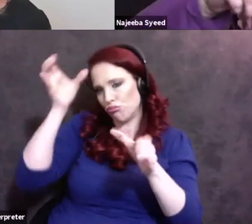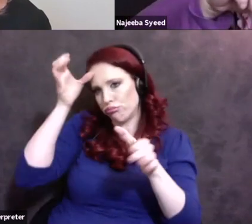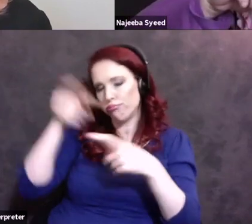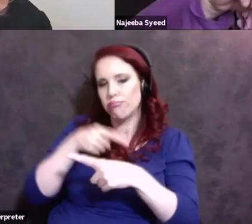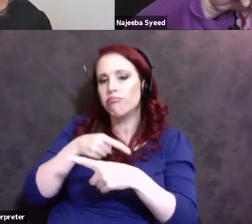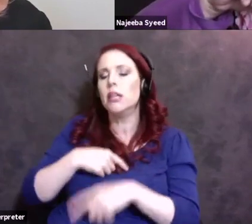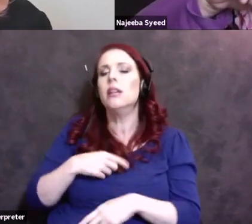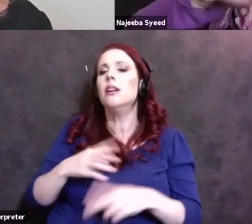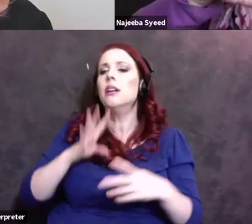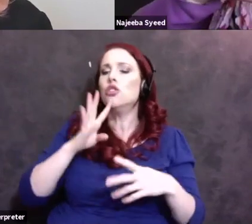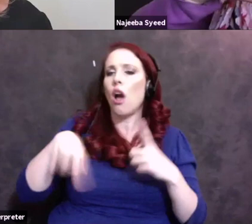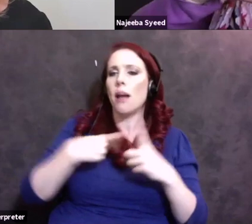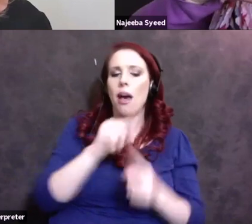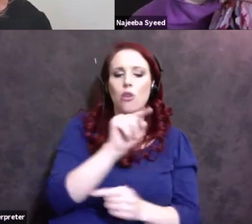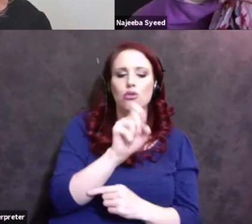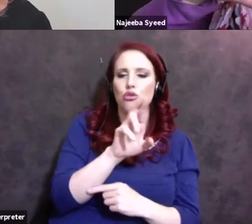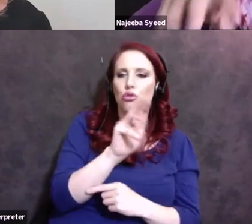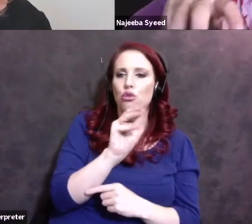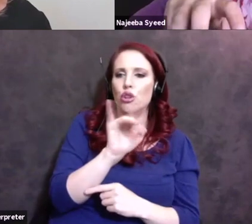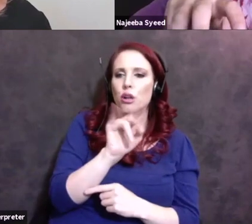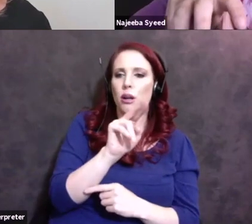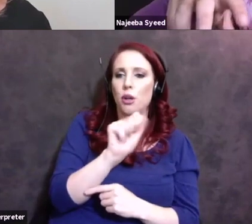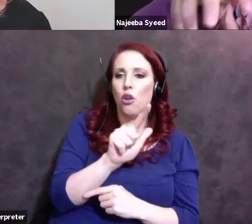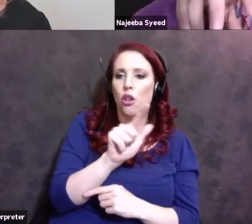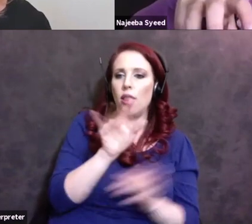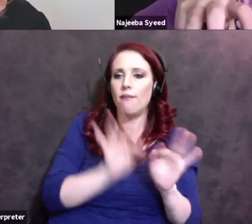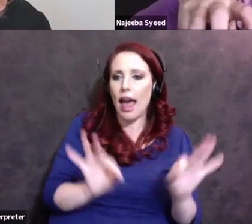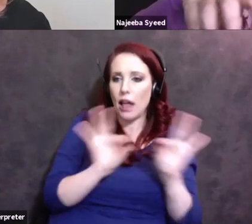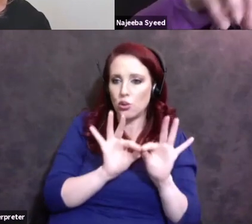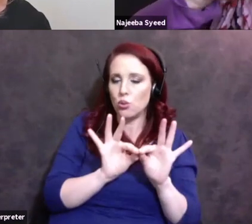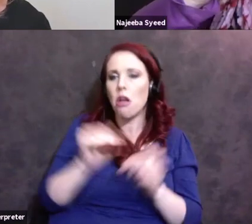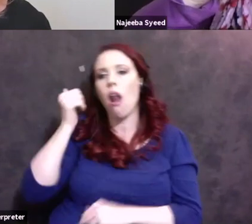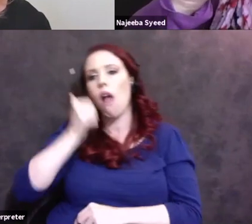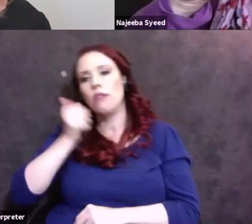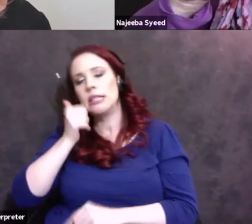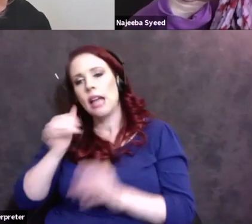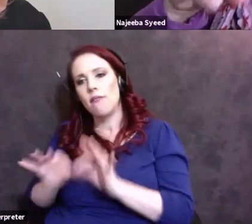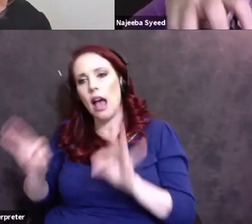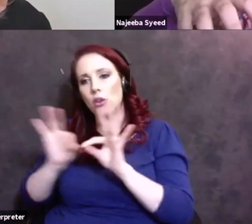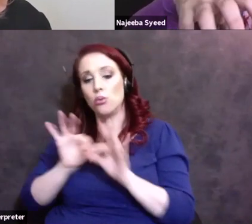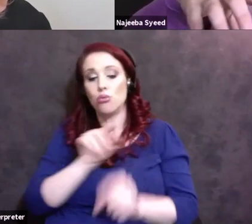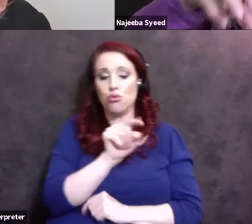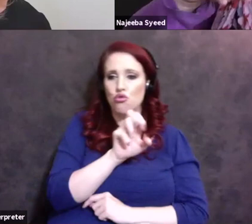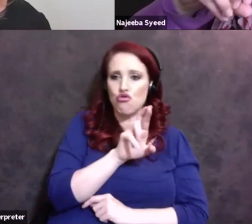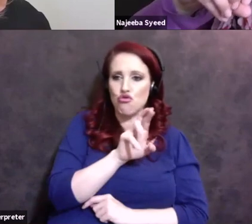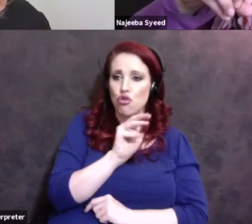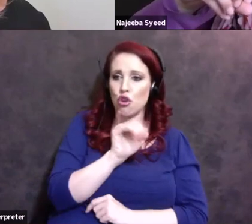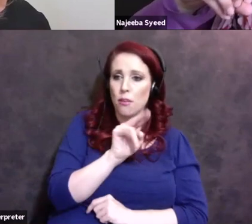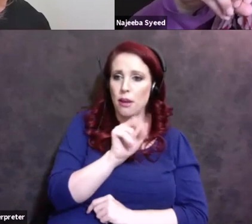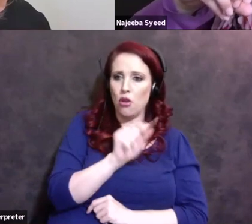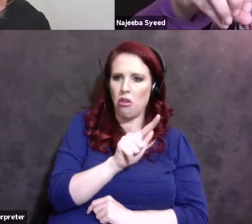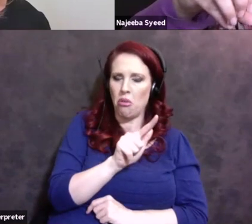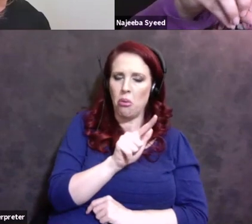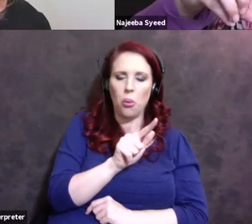He says terminal values are non-negotiable, deeply inherent to identity in terms of values.